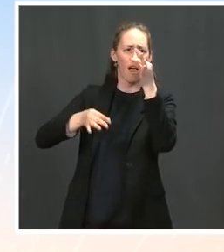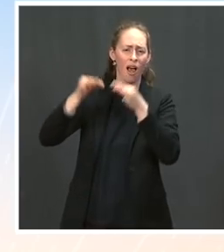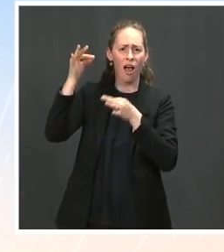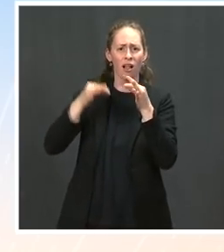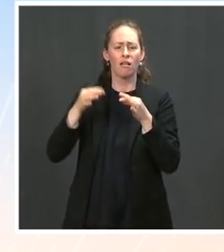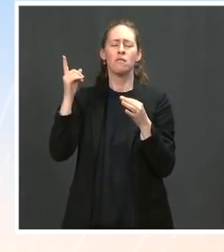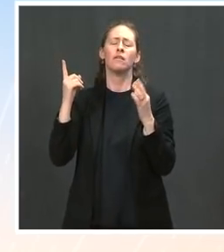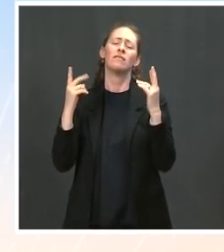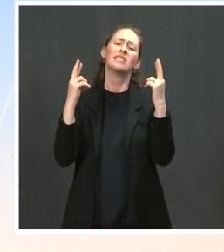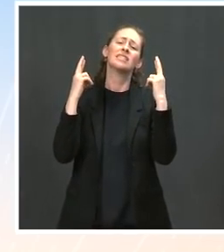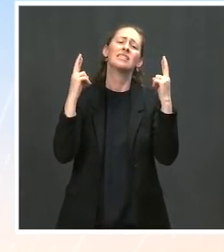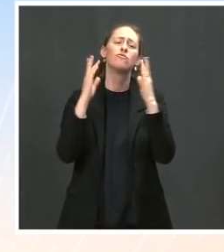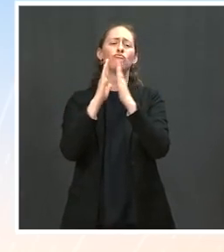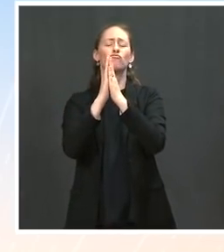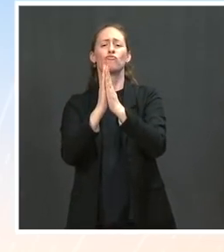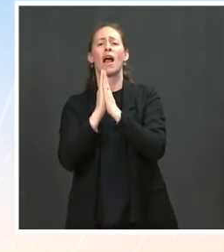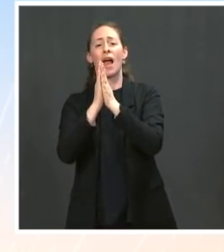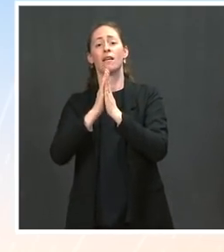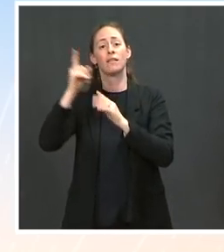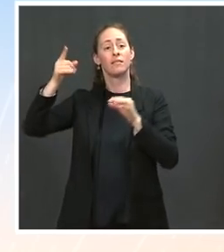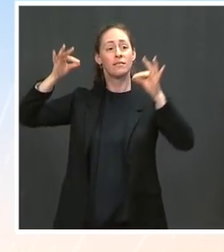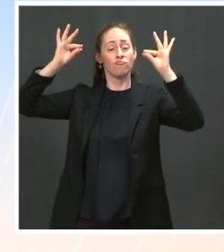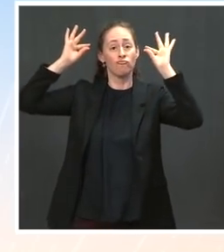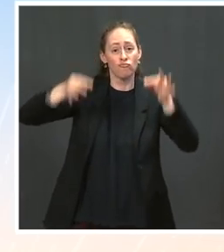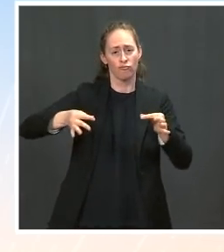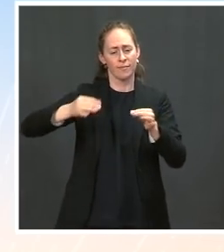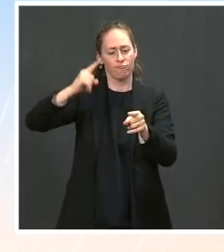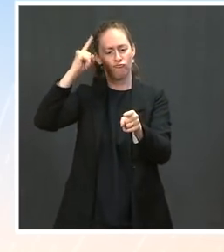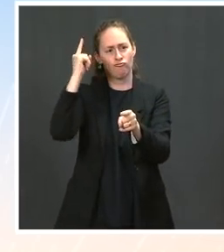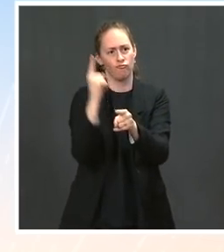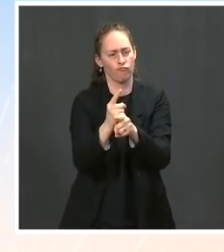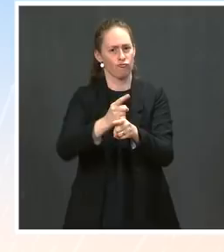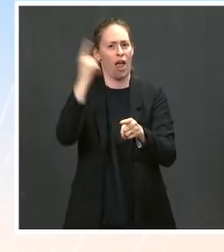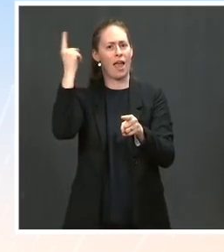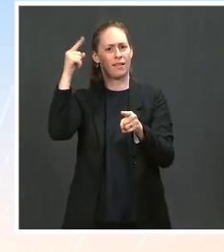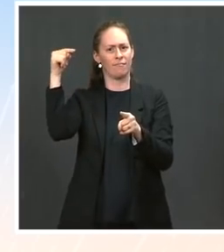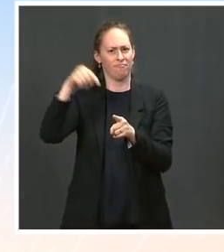"overwhelming, in my view." So, I have a couple questions on this if we could start there.